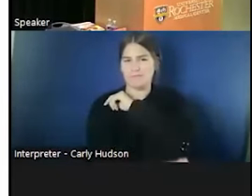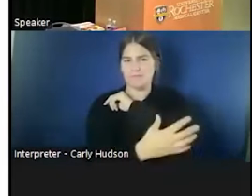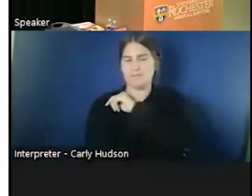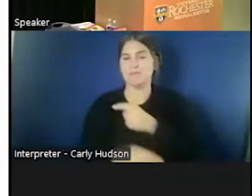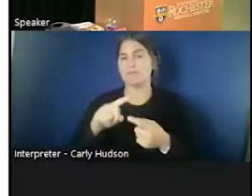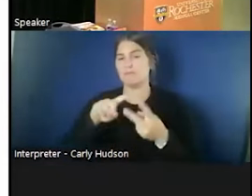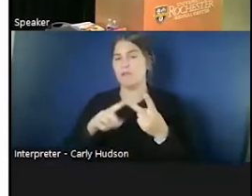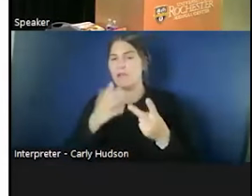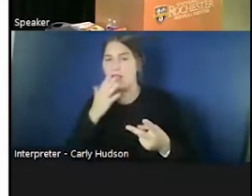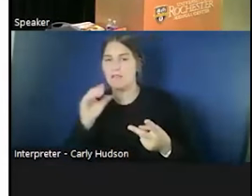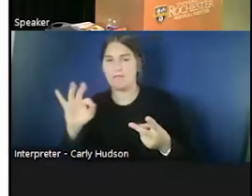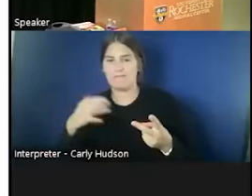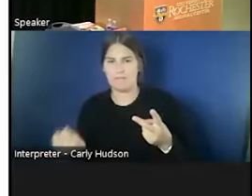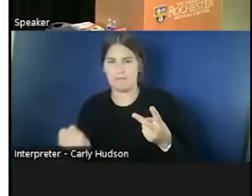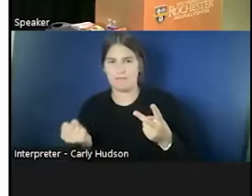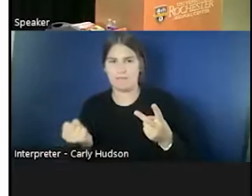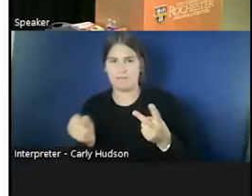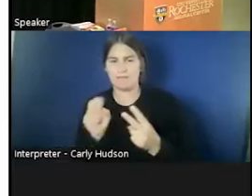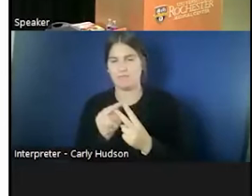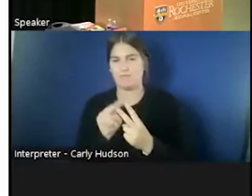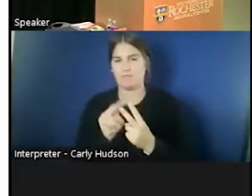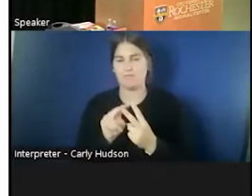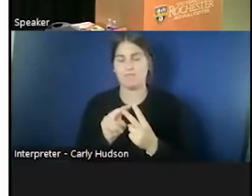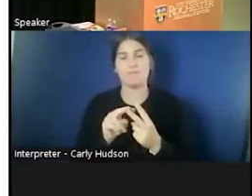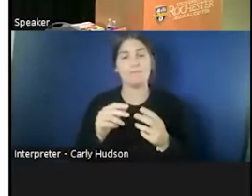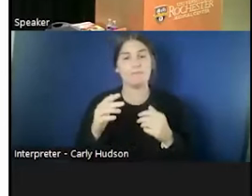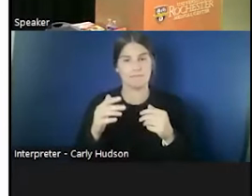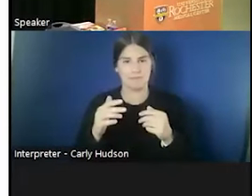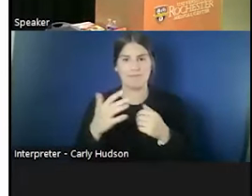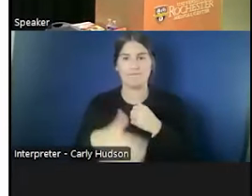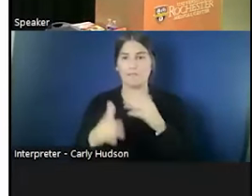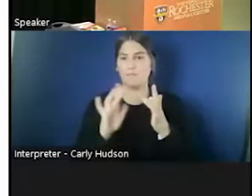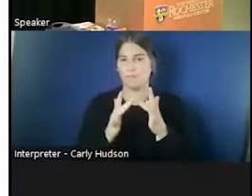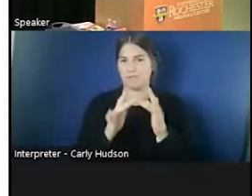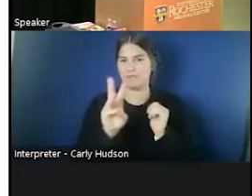both of these are also available on the website um and I will make sure that that information